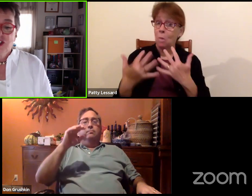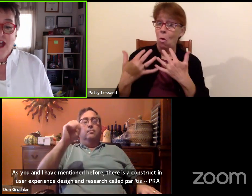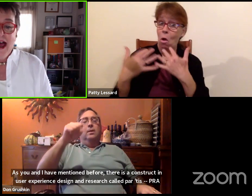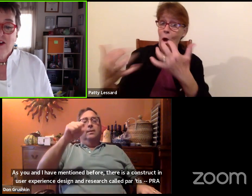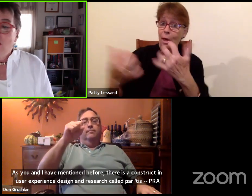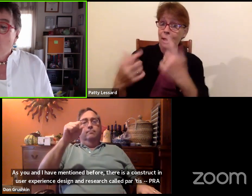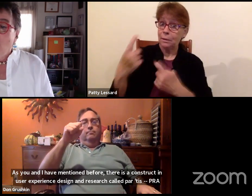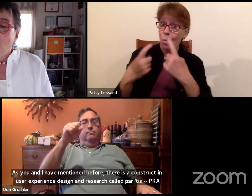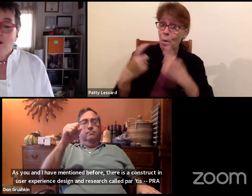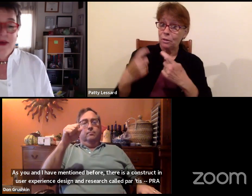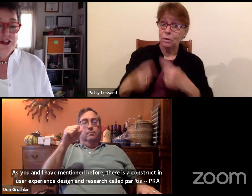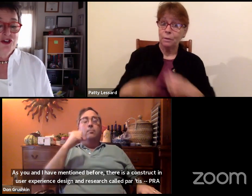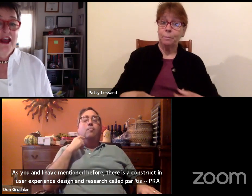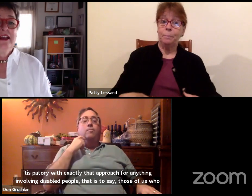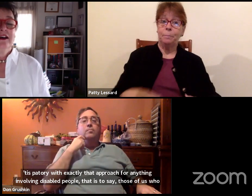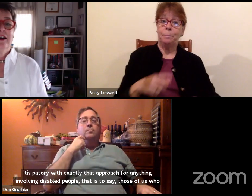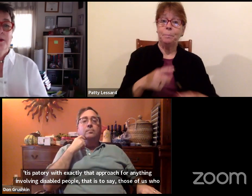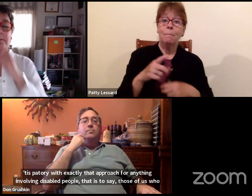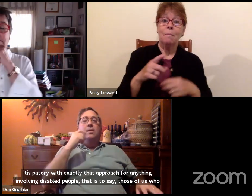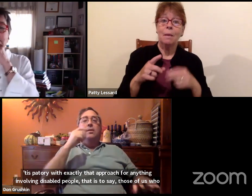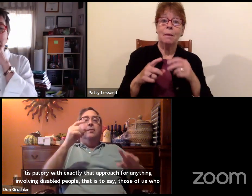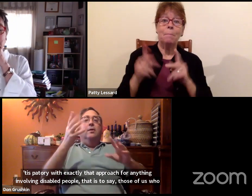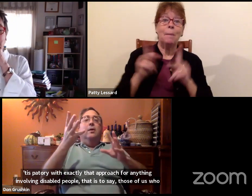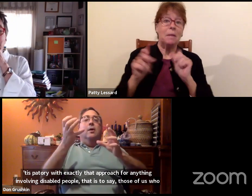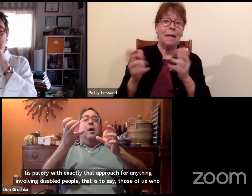us who are disabled by the environment we've all created.